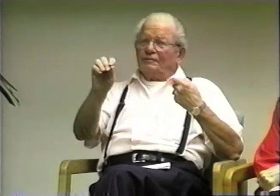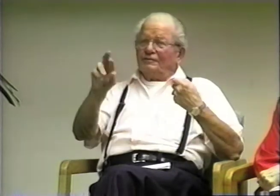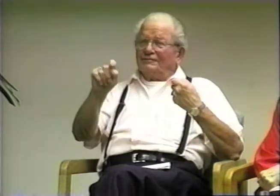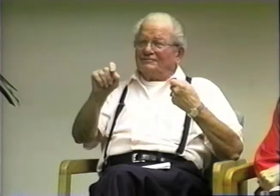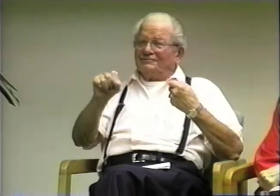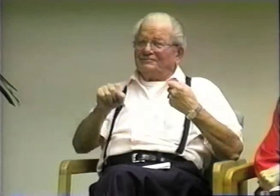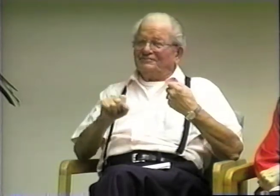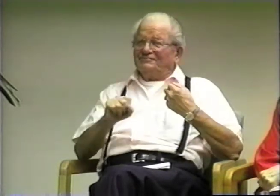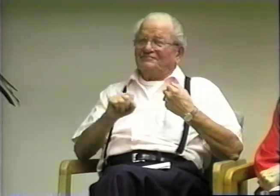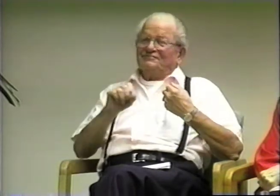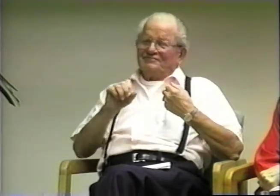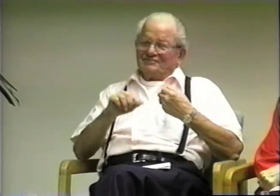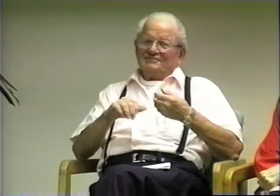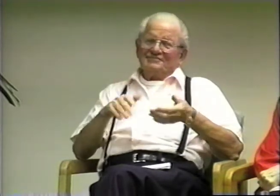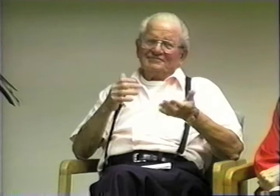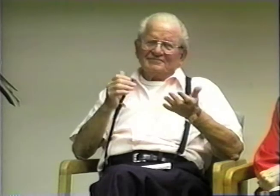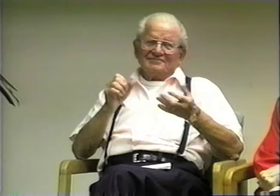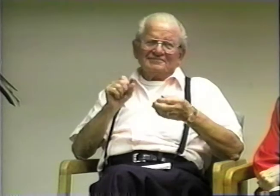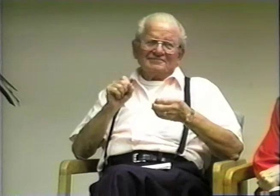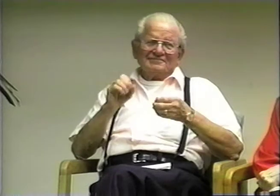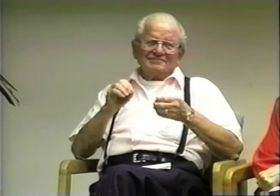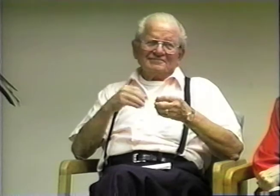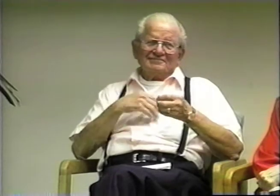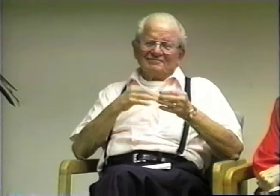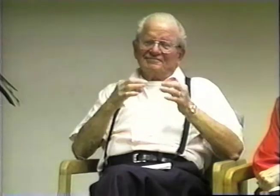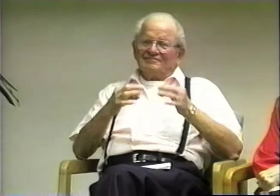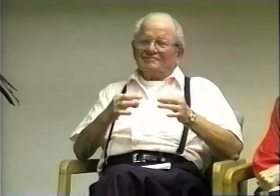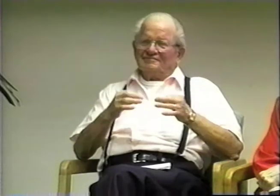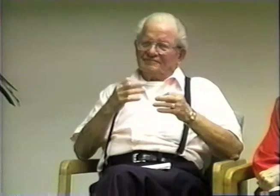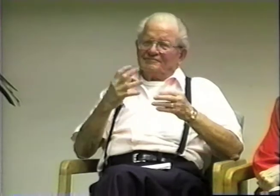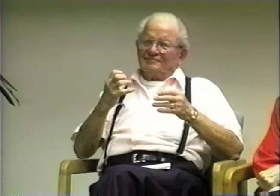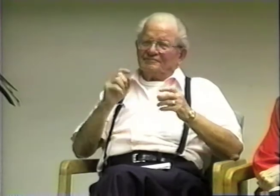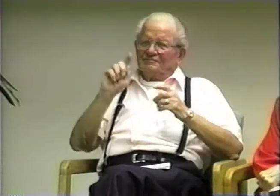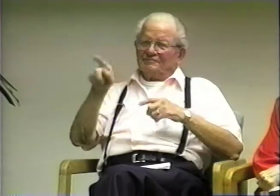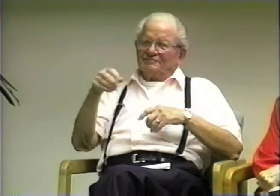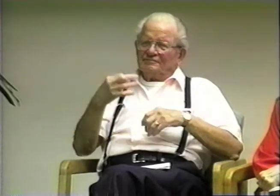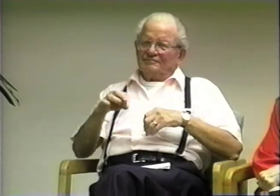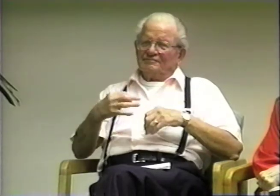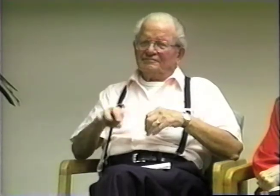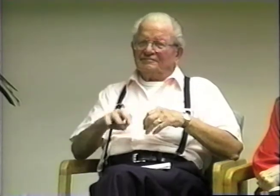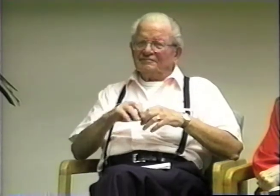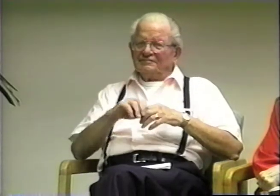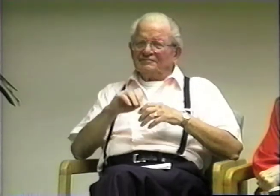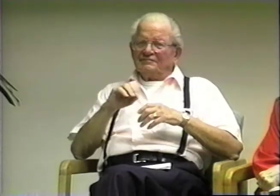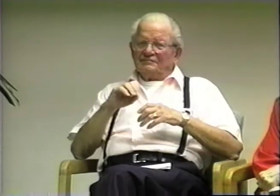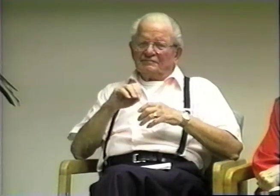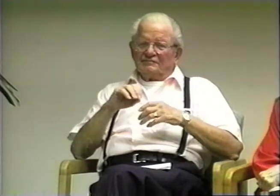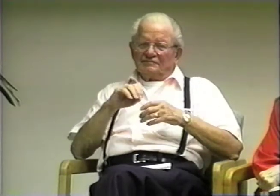What really convinced me was that they even had sports! So, I decided I wanted to go to Faribault.